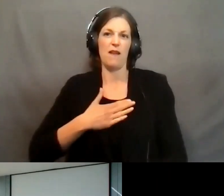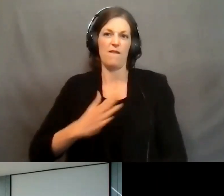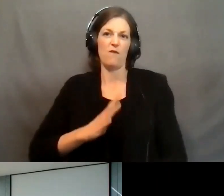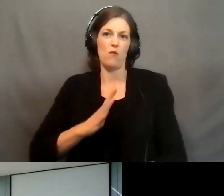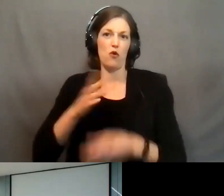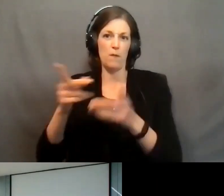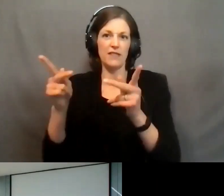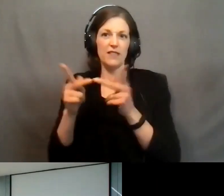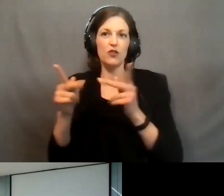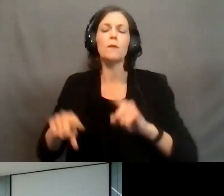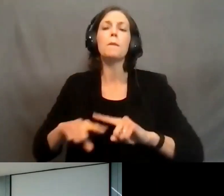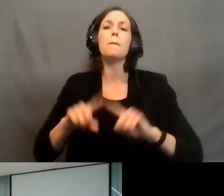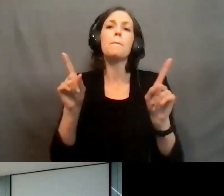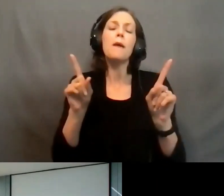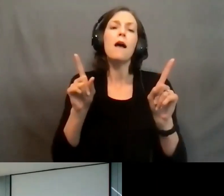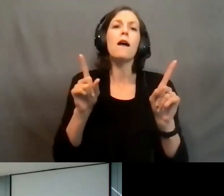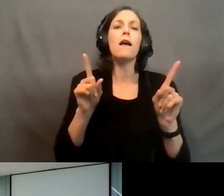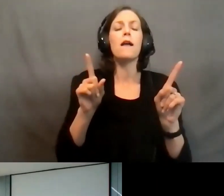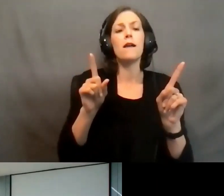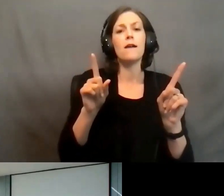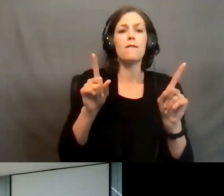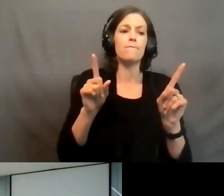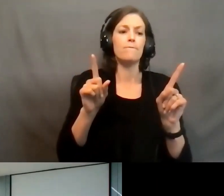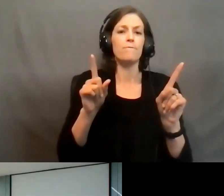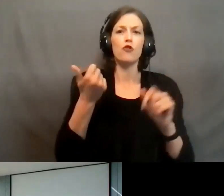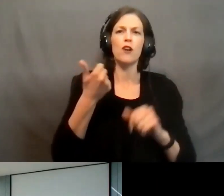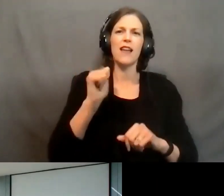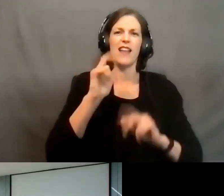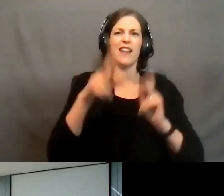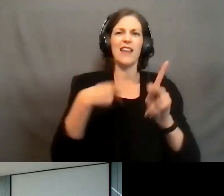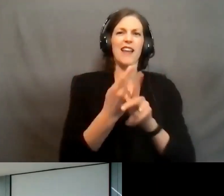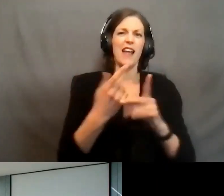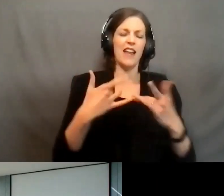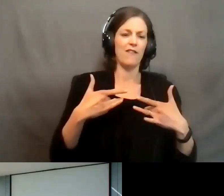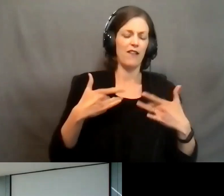For purposes of any kinds of events 12:07:18 that AERA convenes